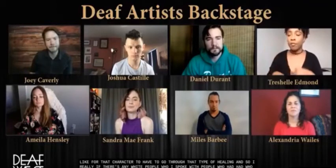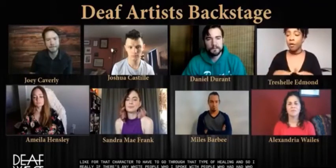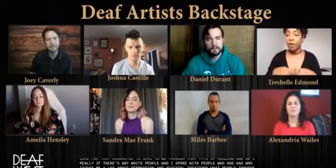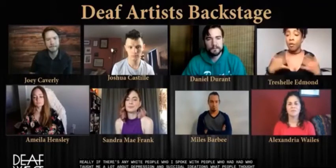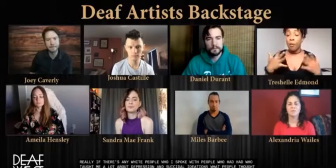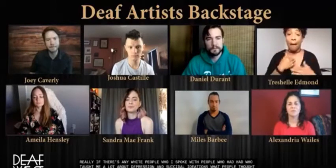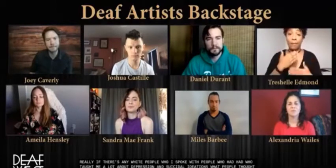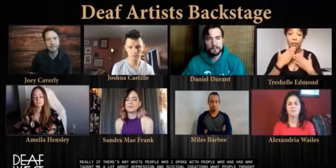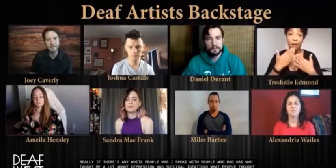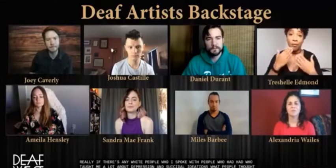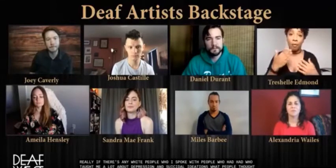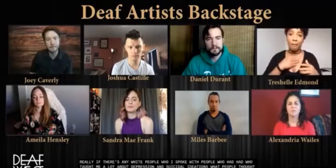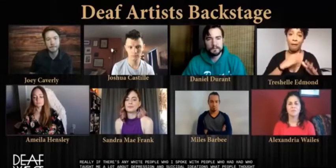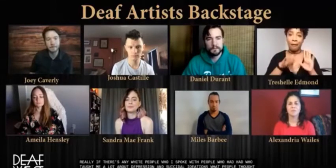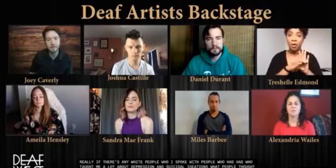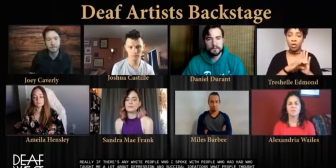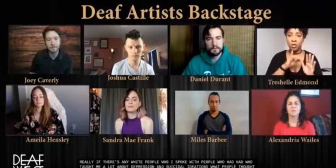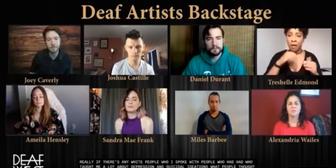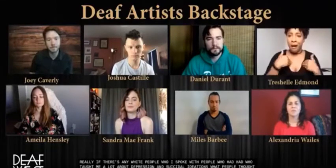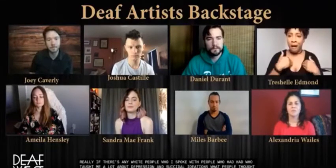father and what happened with her mom.